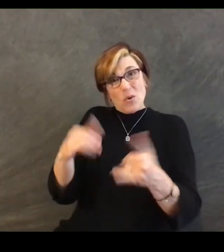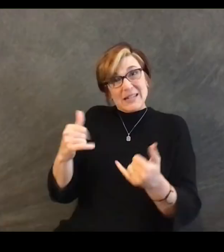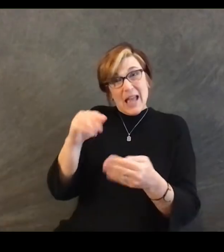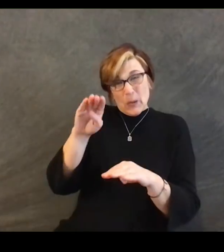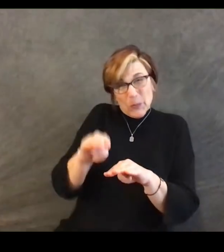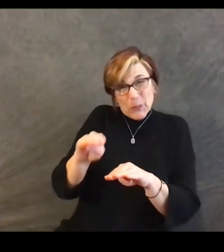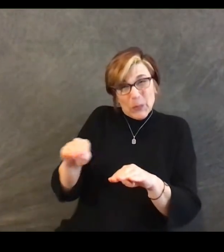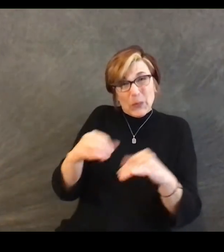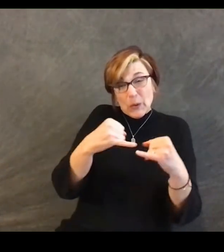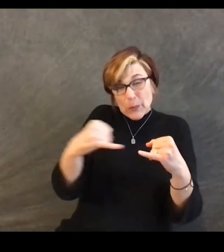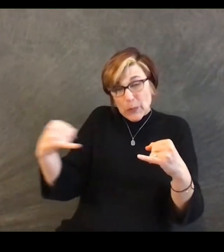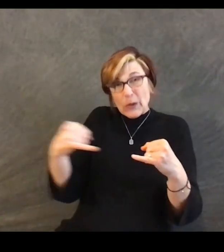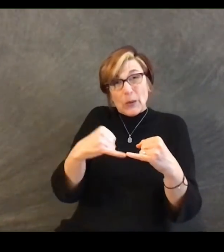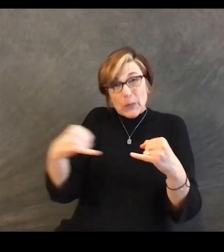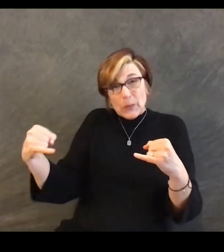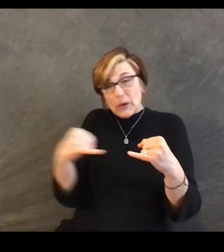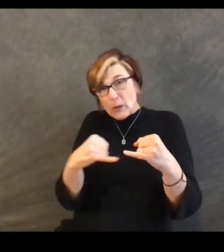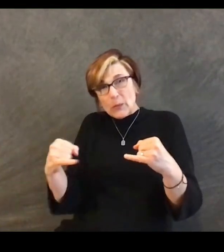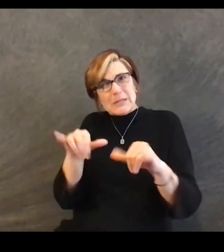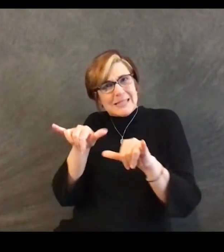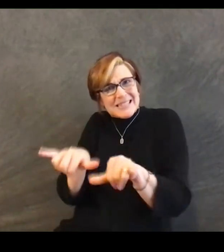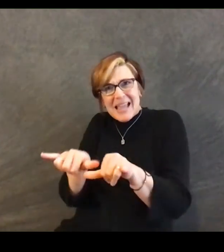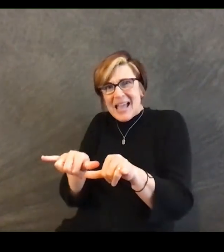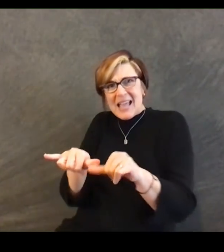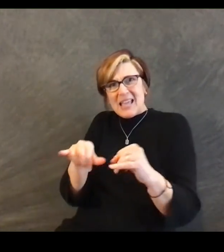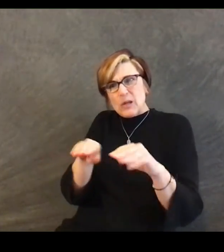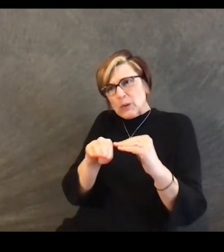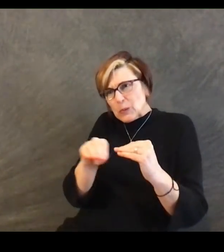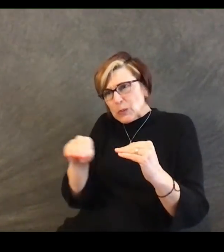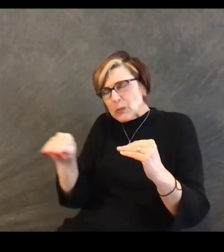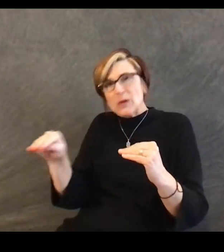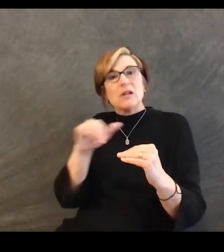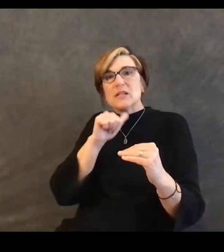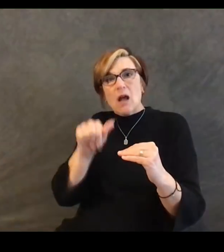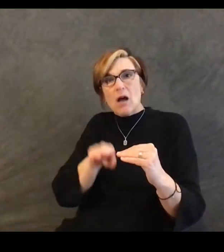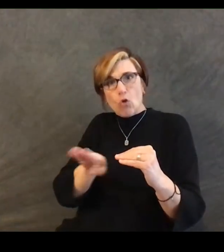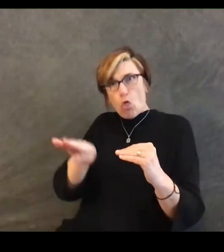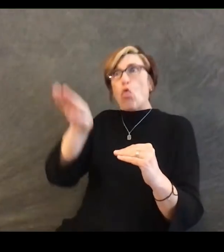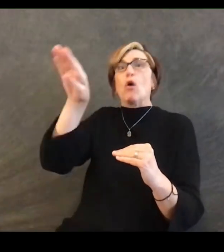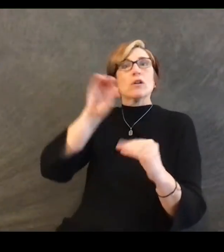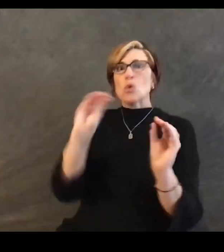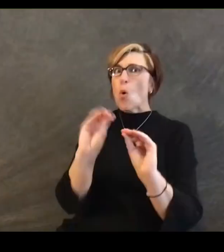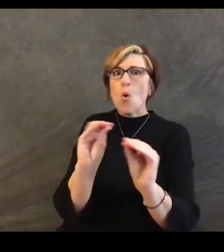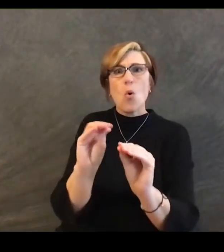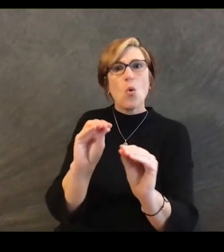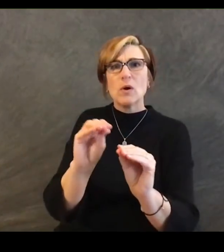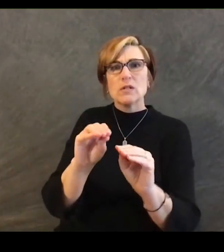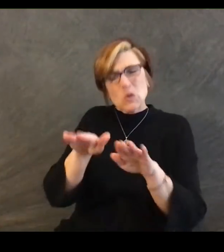this lower level of new cases with the hope that we don't have significant